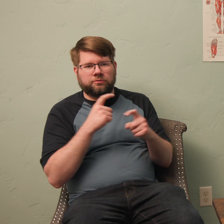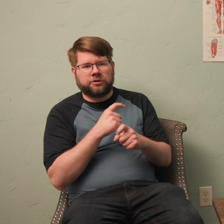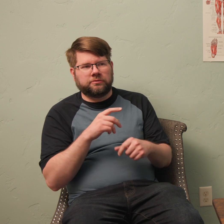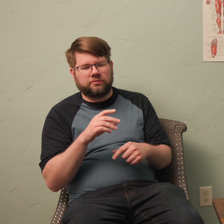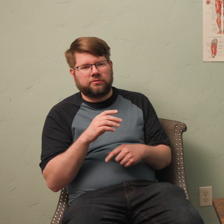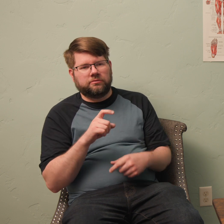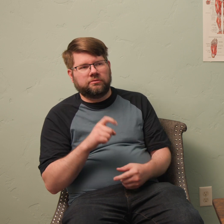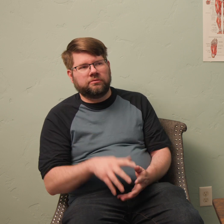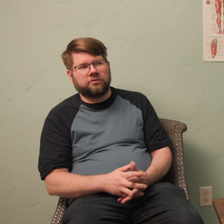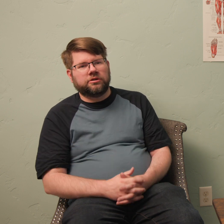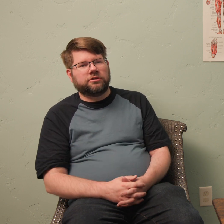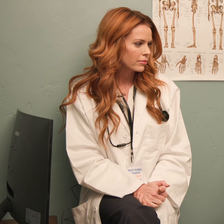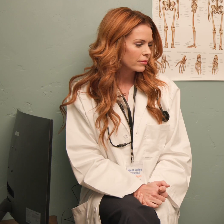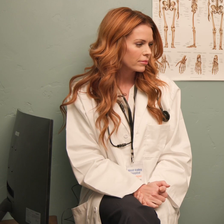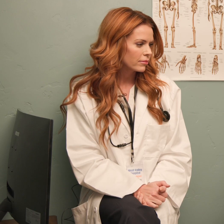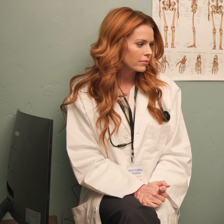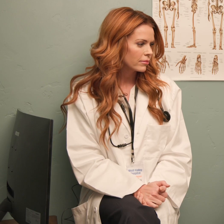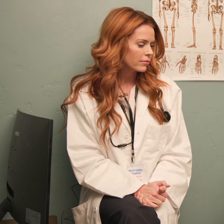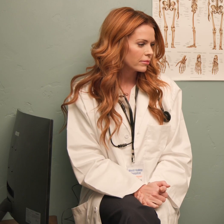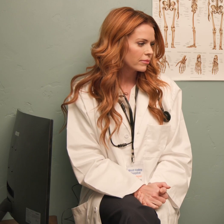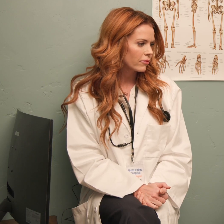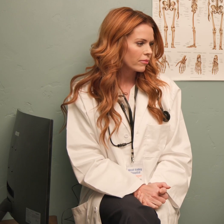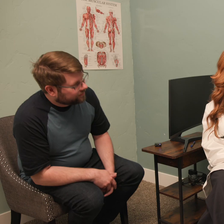Okay. Any serious possibilities of side effects?